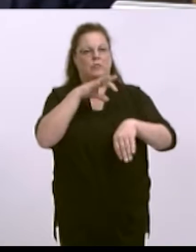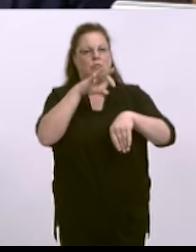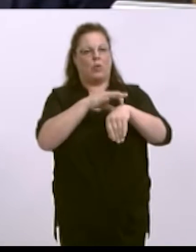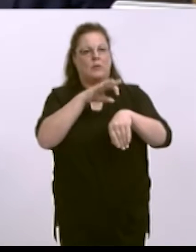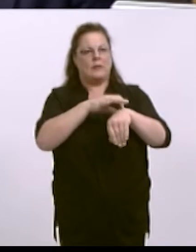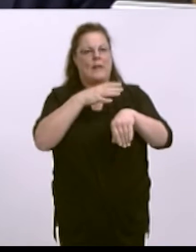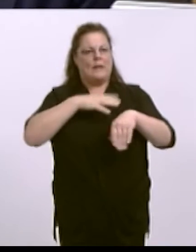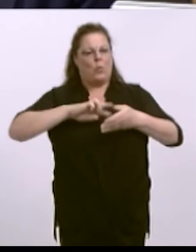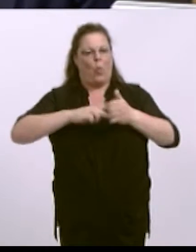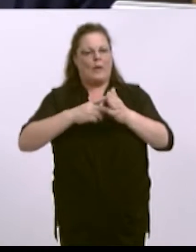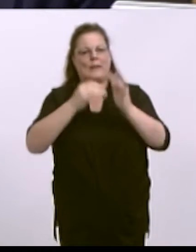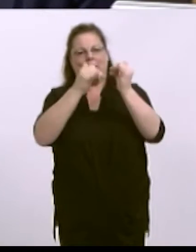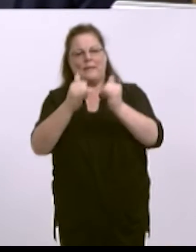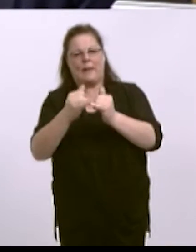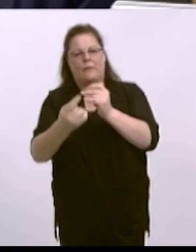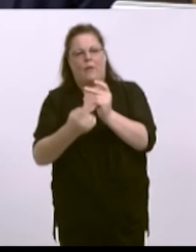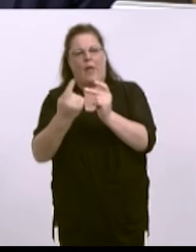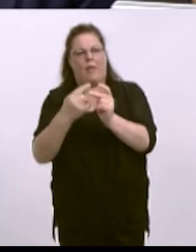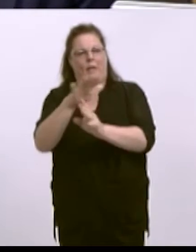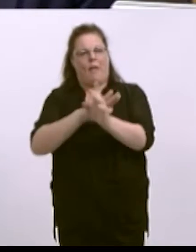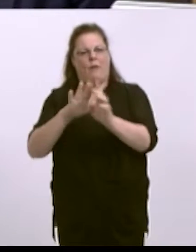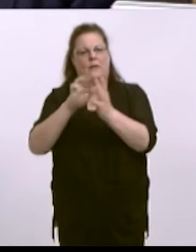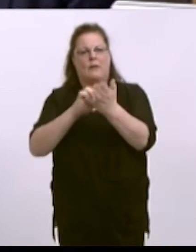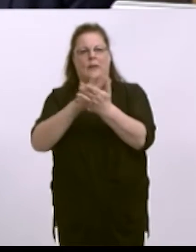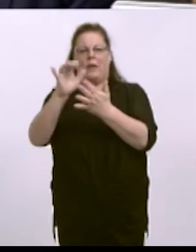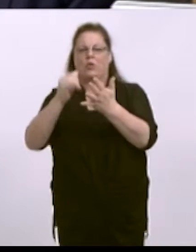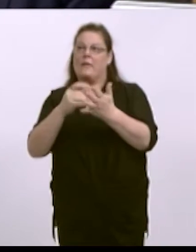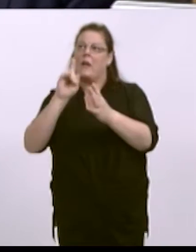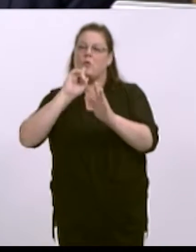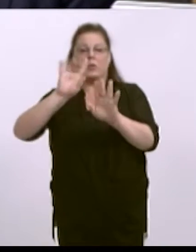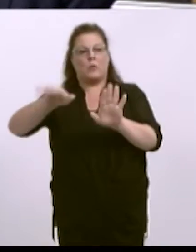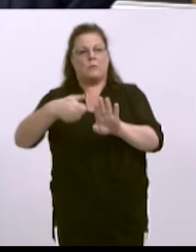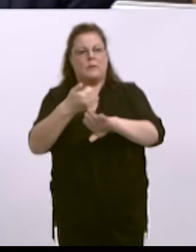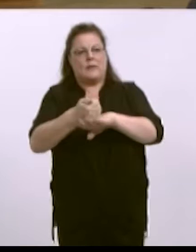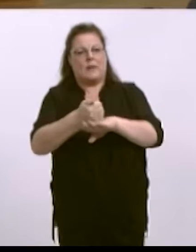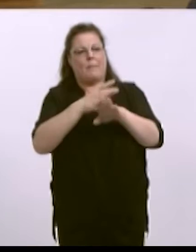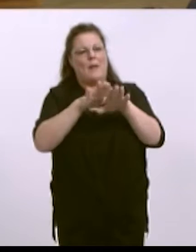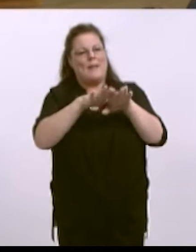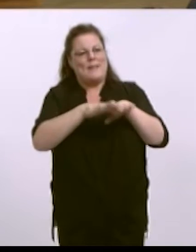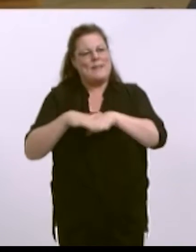of the NHS and for the introduction of a national standard for a minimum number of patients